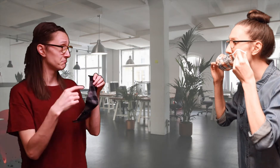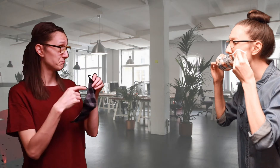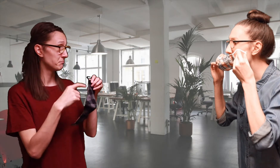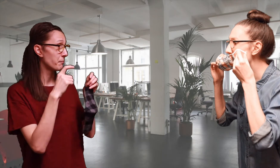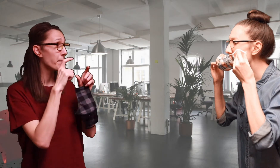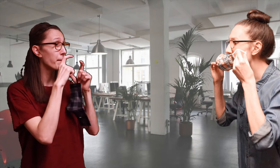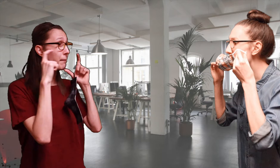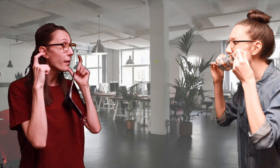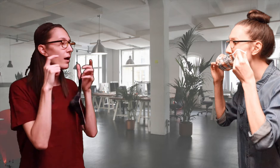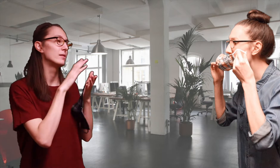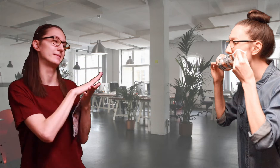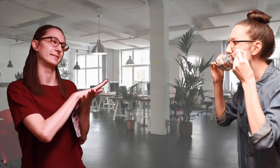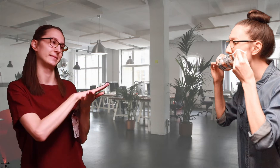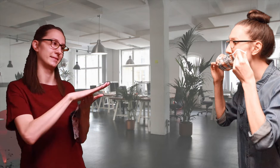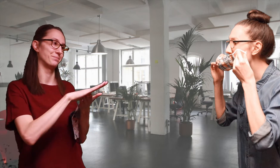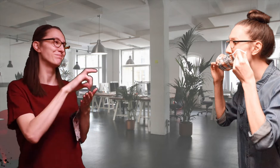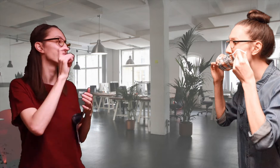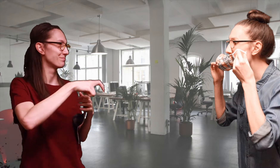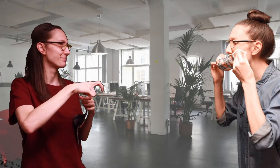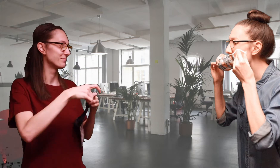You need a clean mask to wear